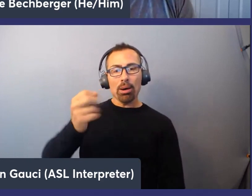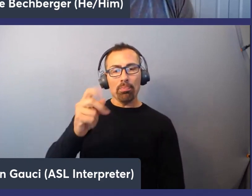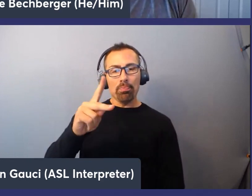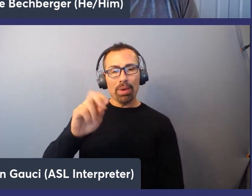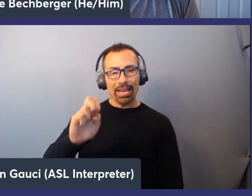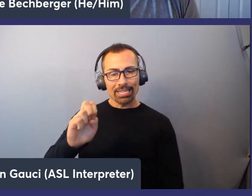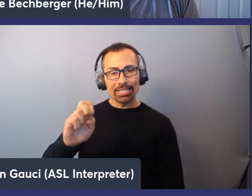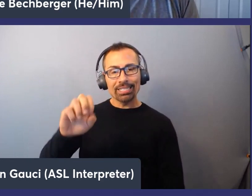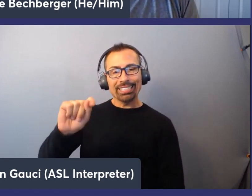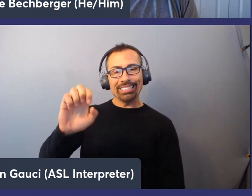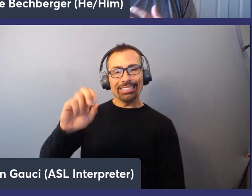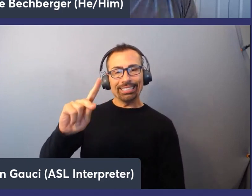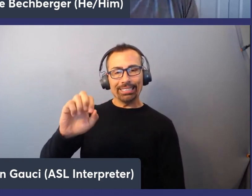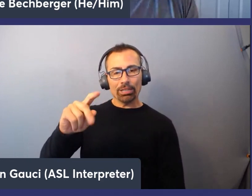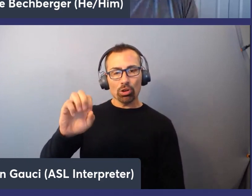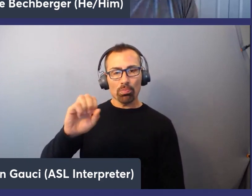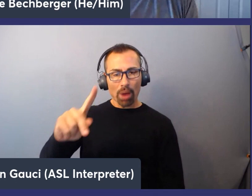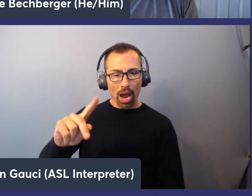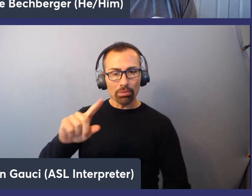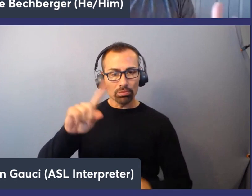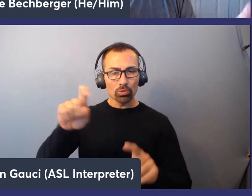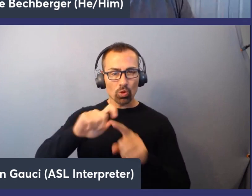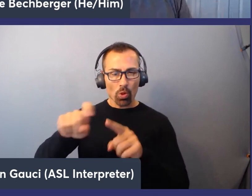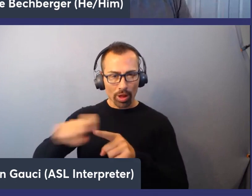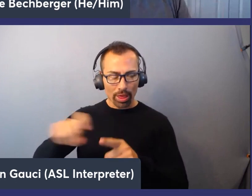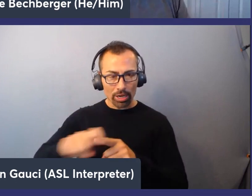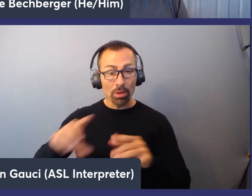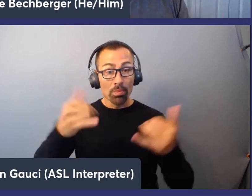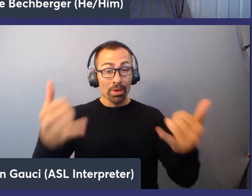we also support the openCypher query language,